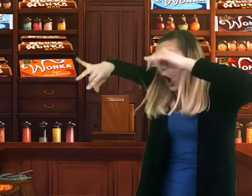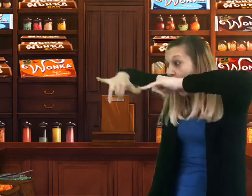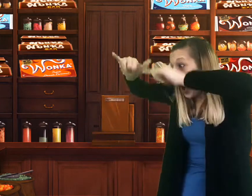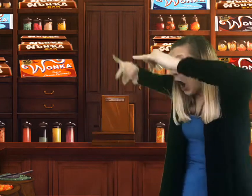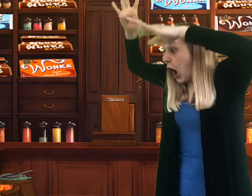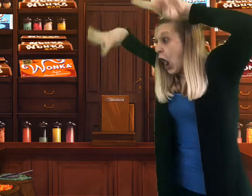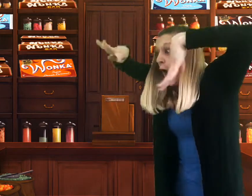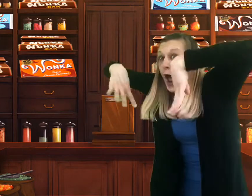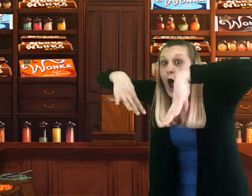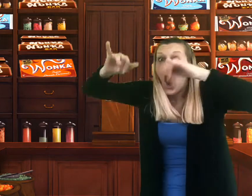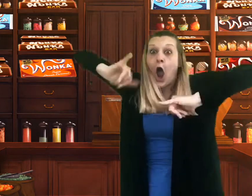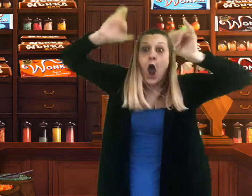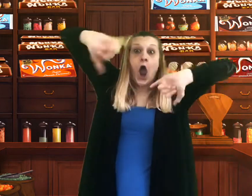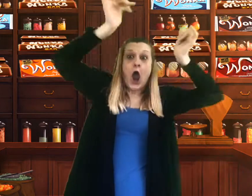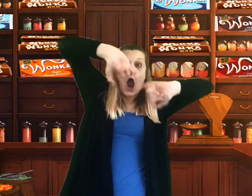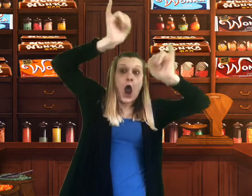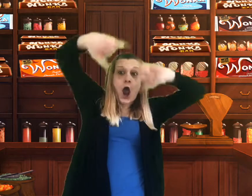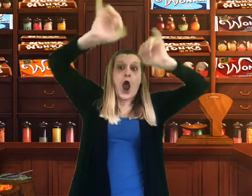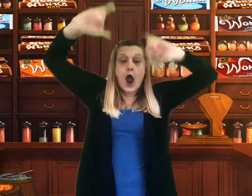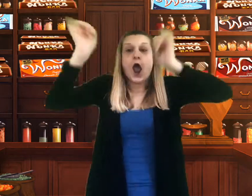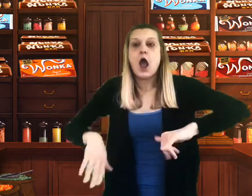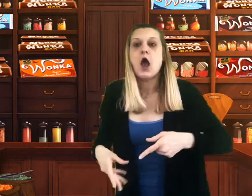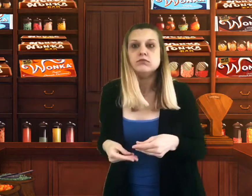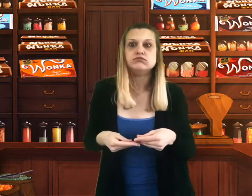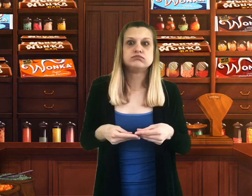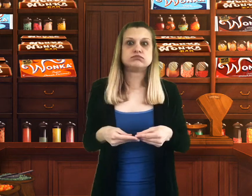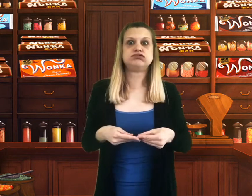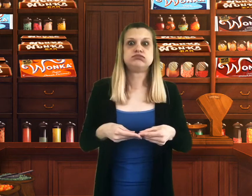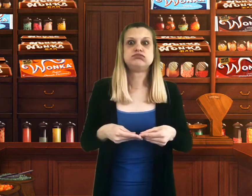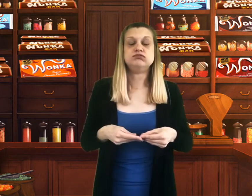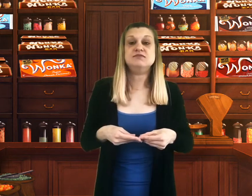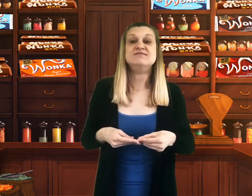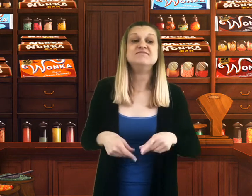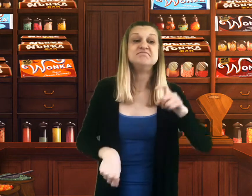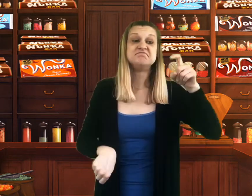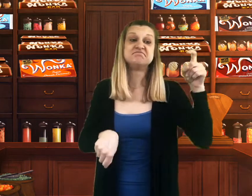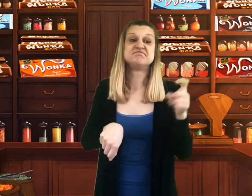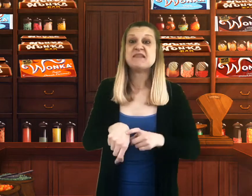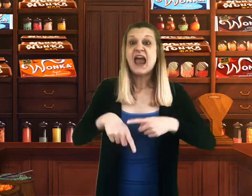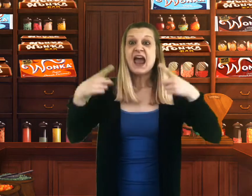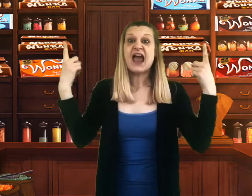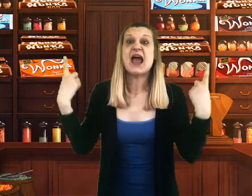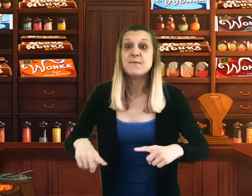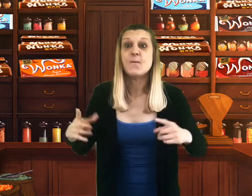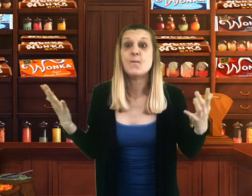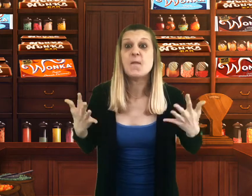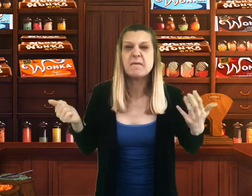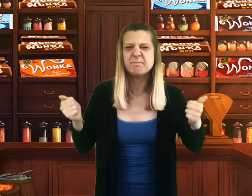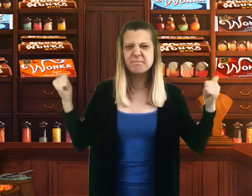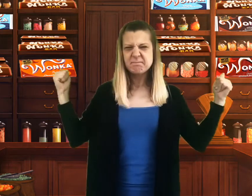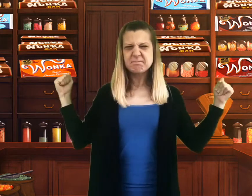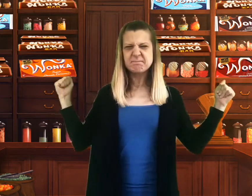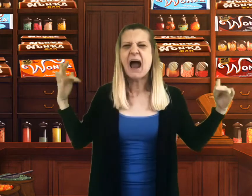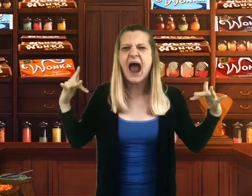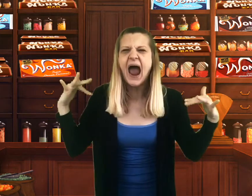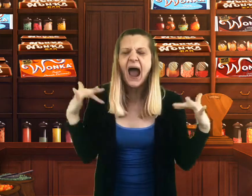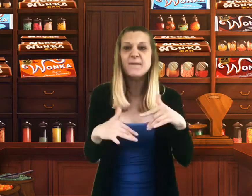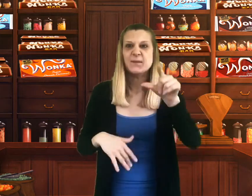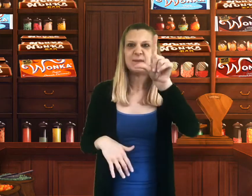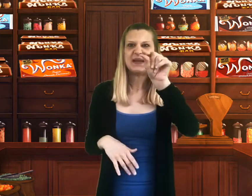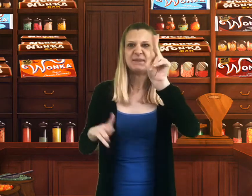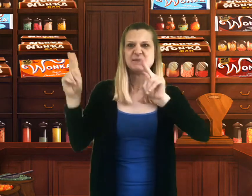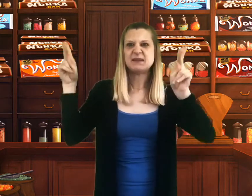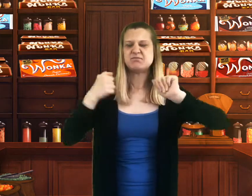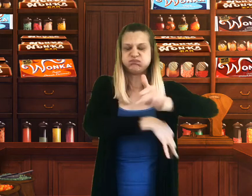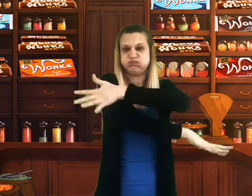In a few seconds, there was a crowd of about twenty people clustering around Charlie,